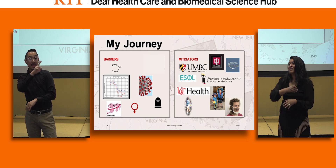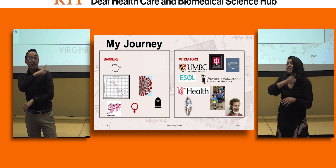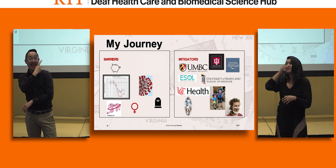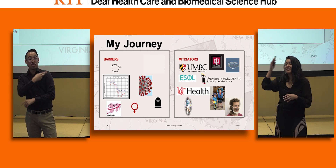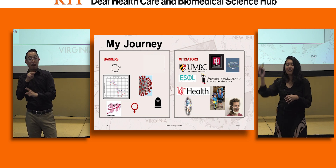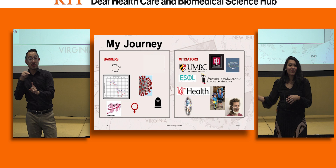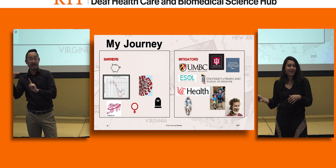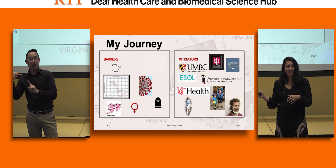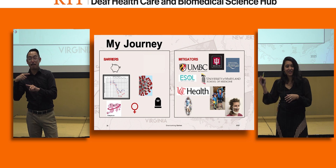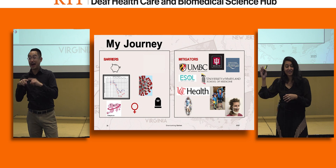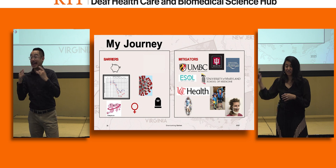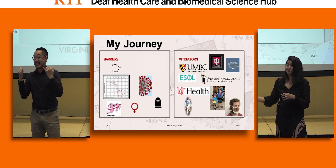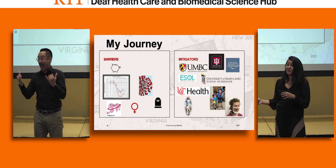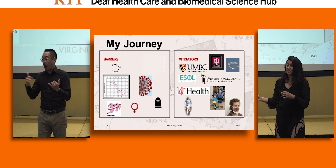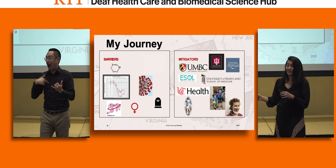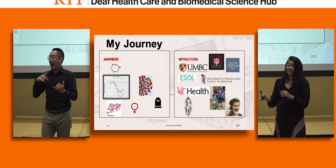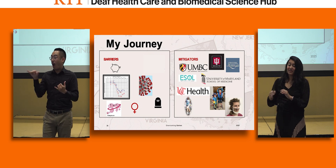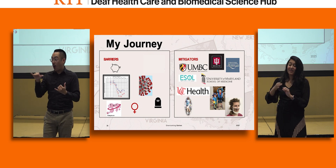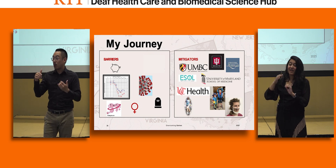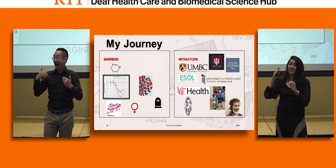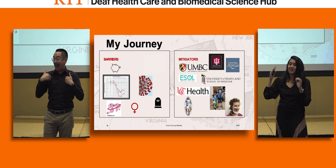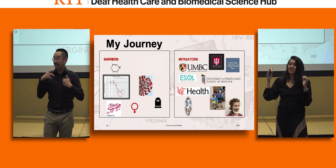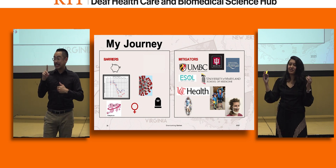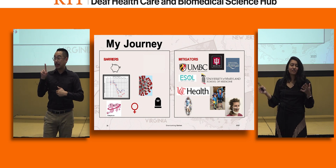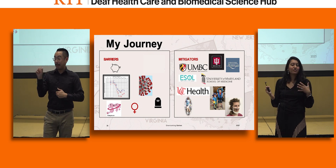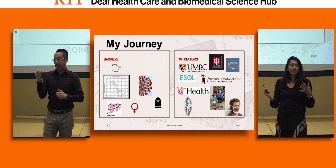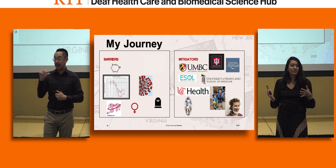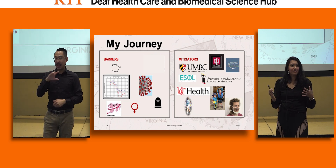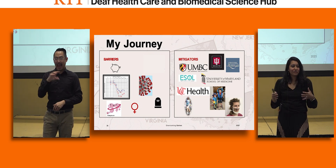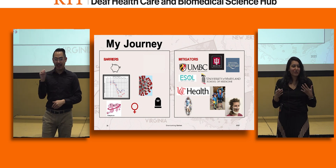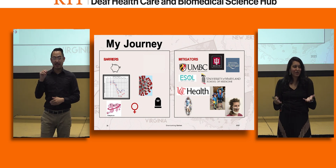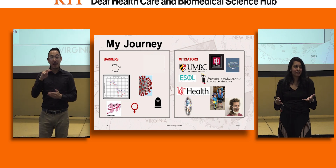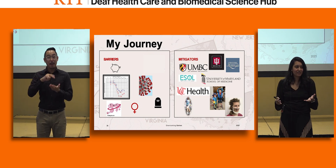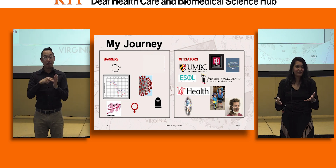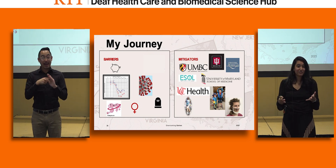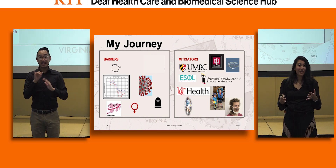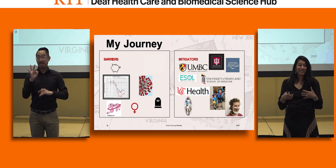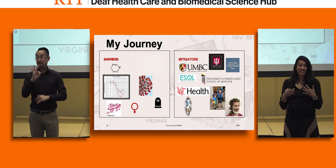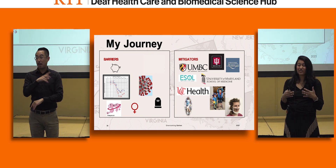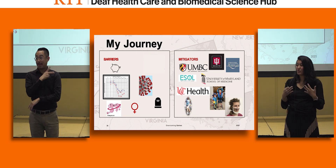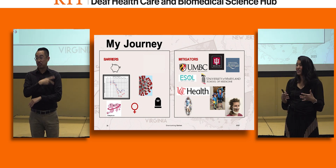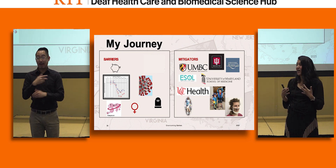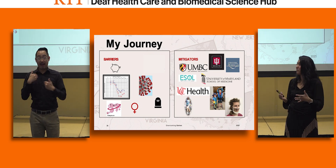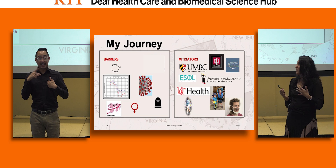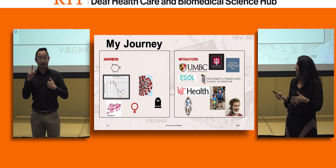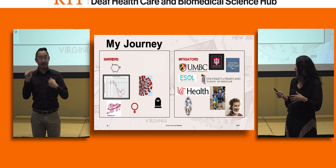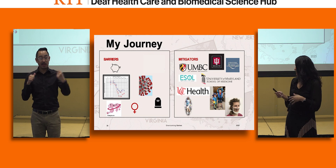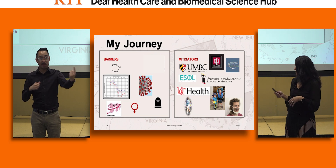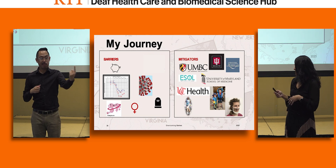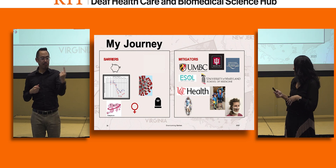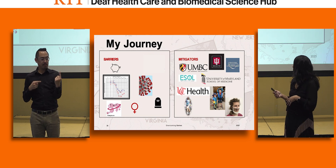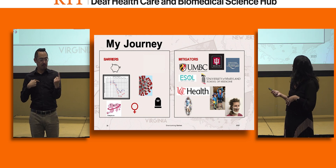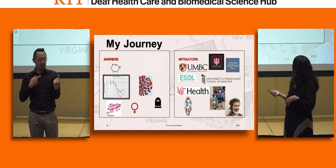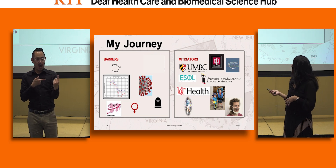Now I had a disability and understood from my patients' perspectives what that meant.